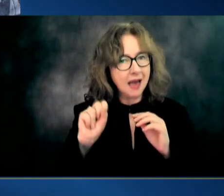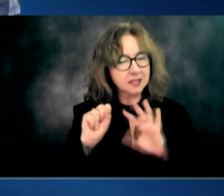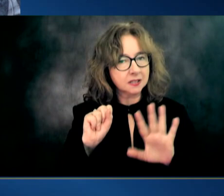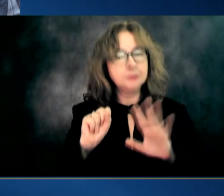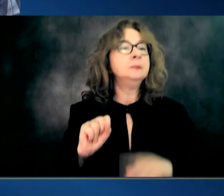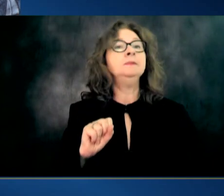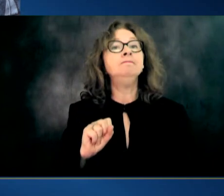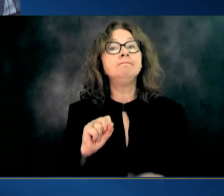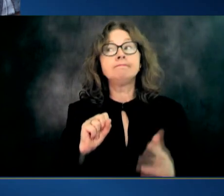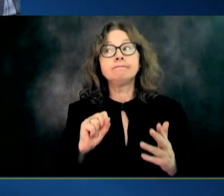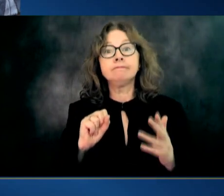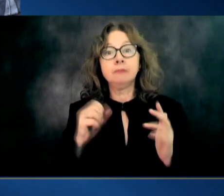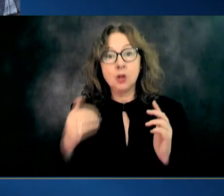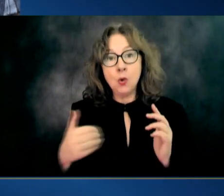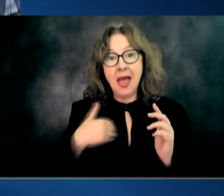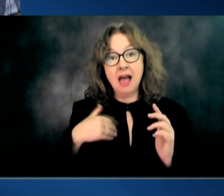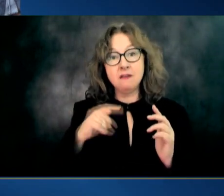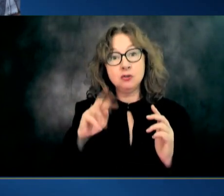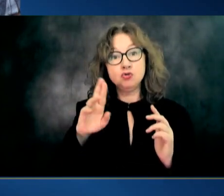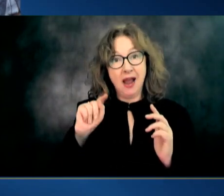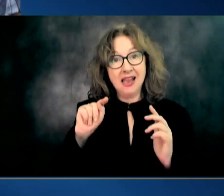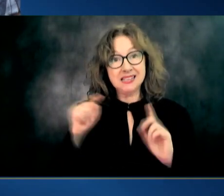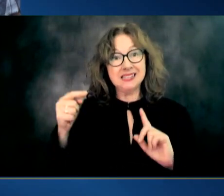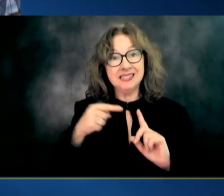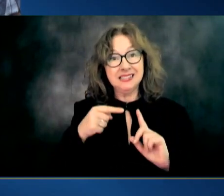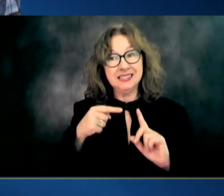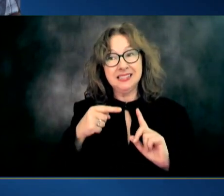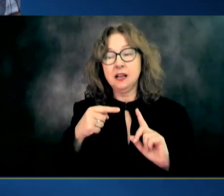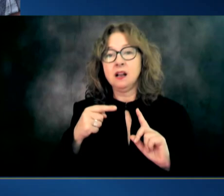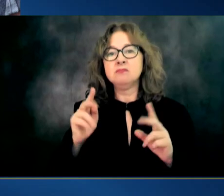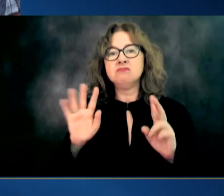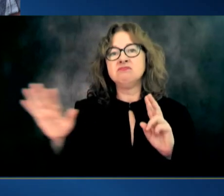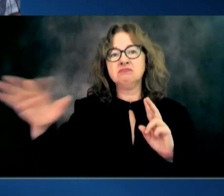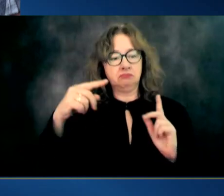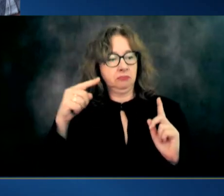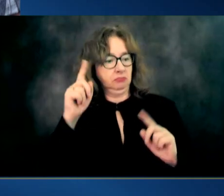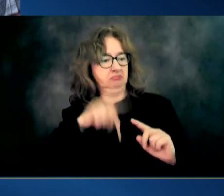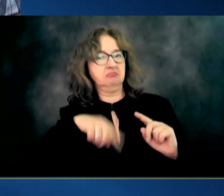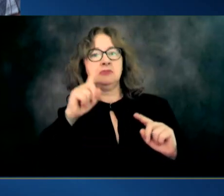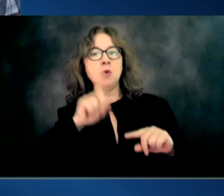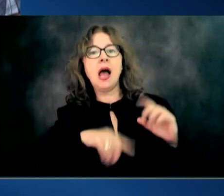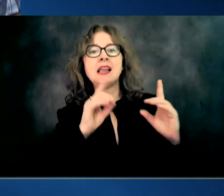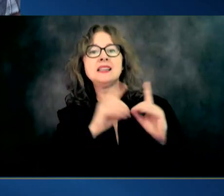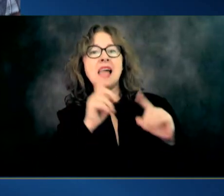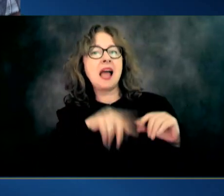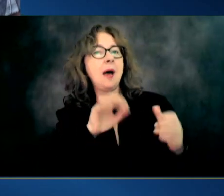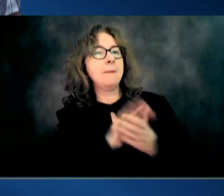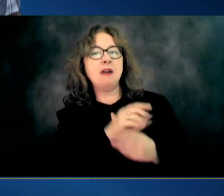trait, it's like you are unmarriable. You are undateable. For those who do have sickle cell,